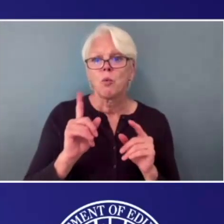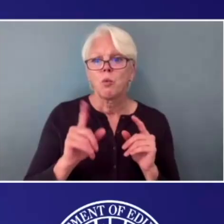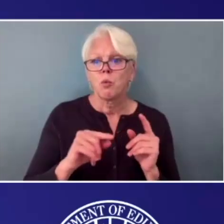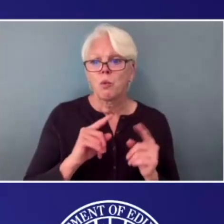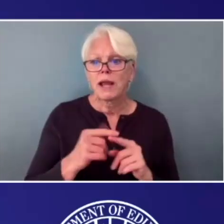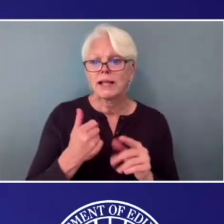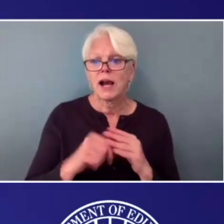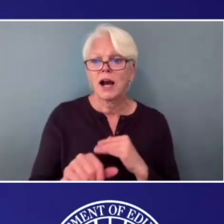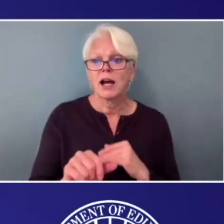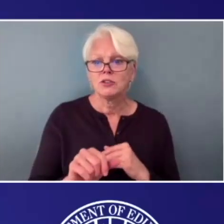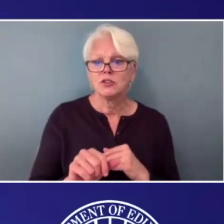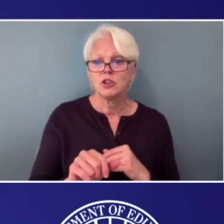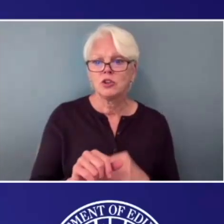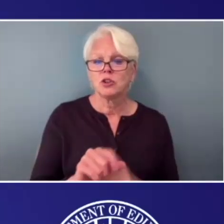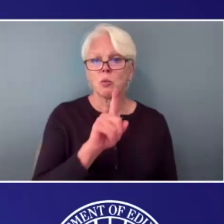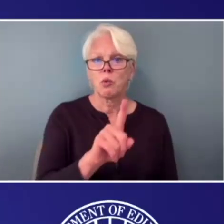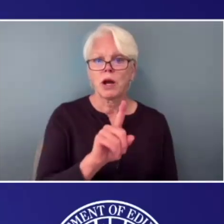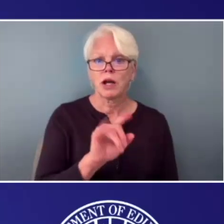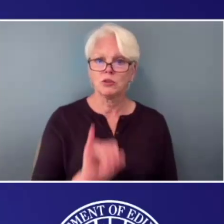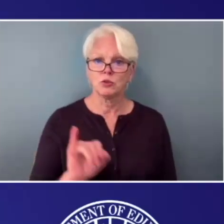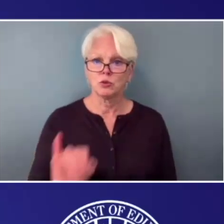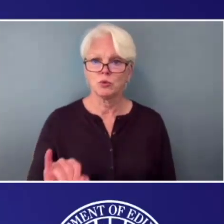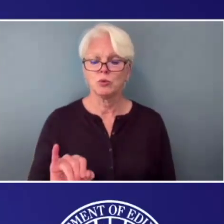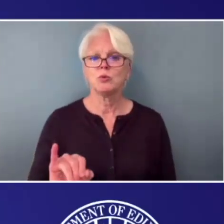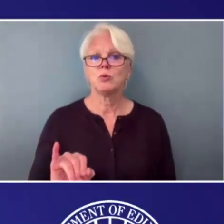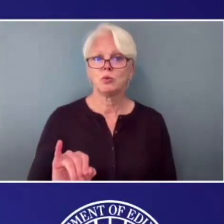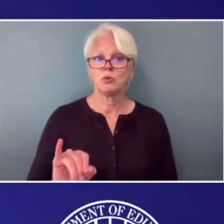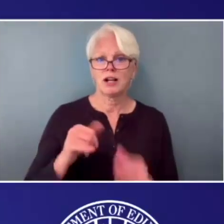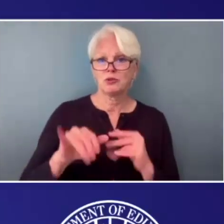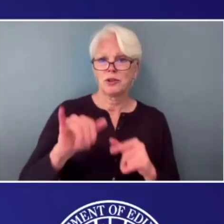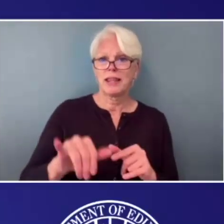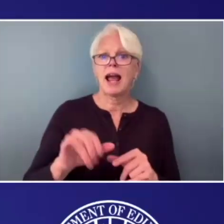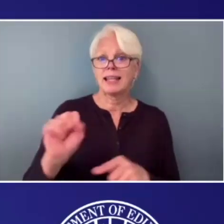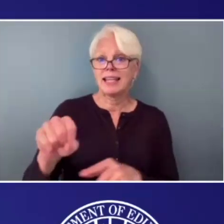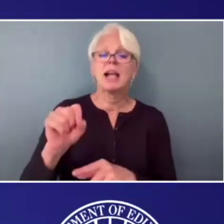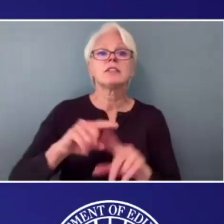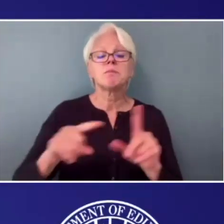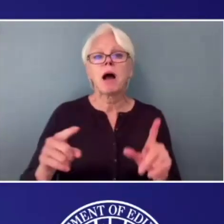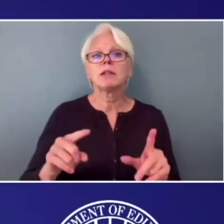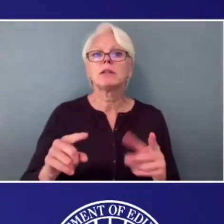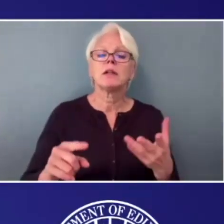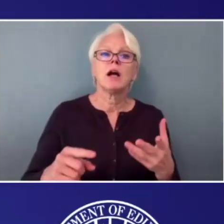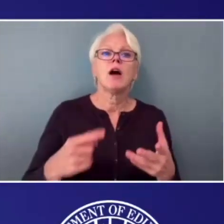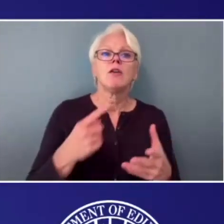Romanette two, yes. But as far as what would be grandfathered and what institutions,